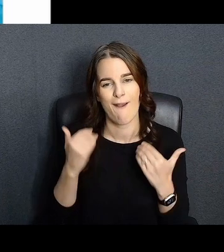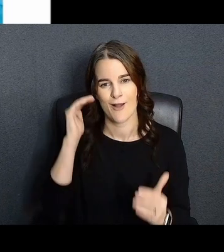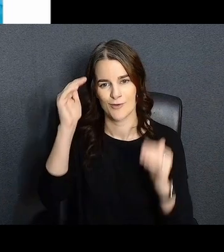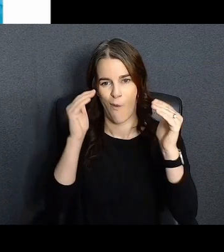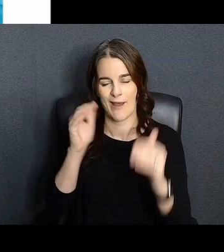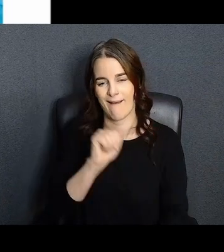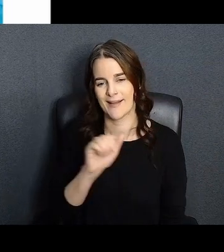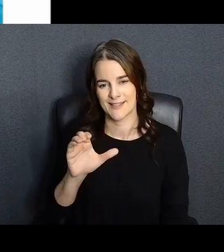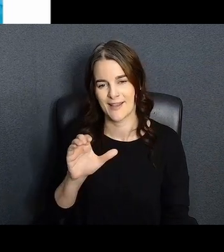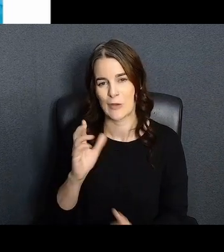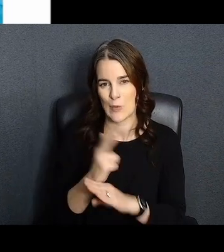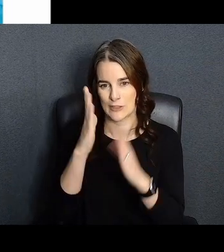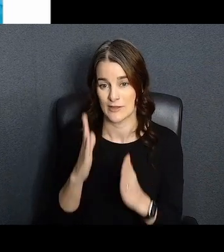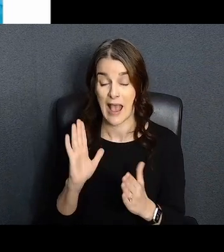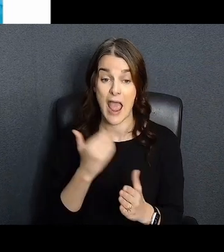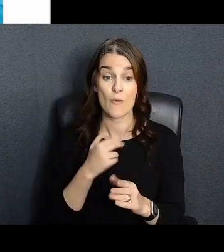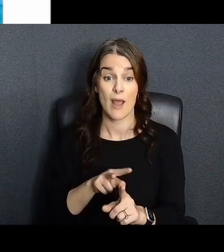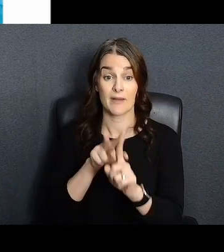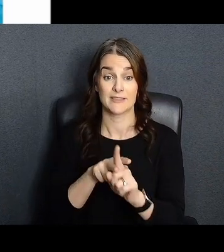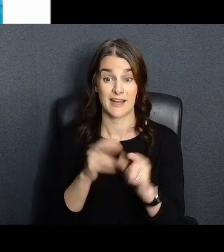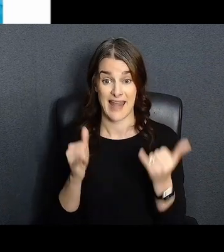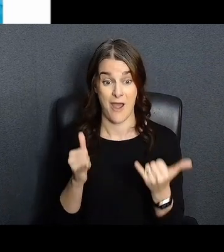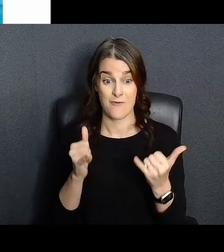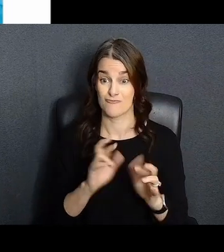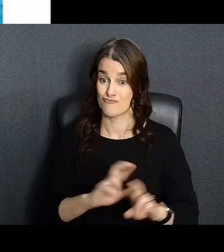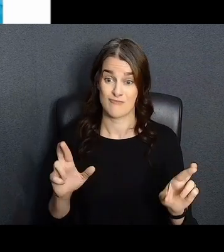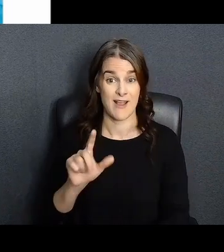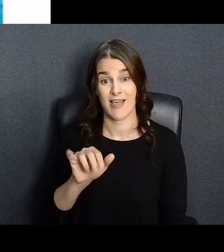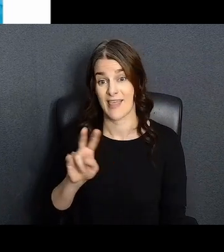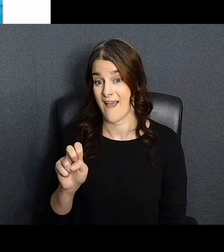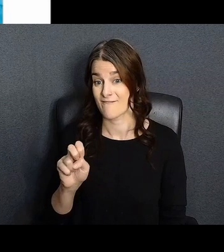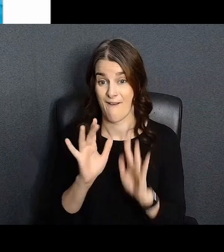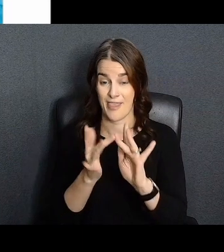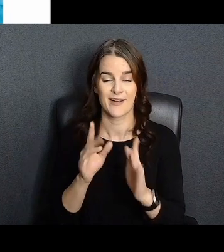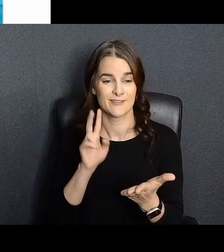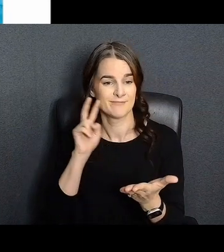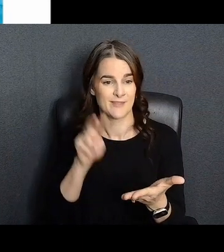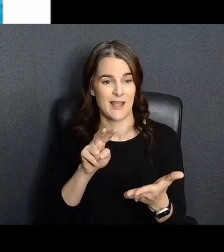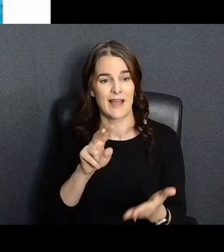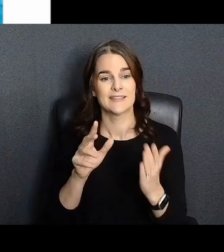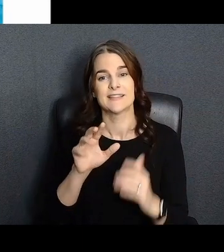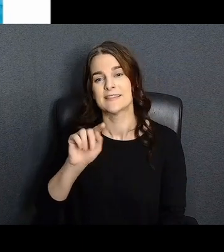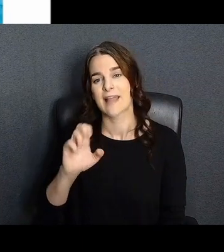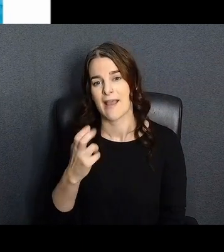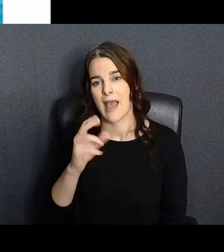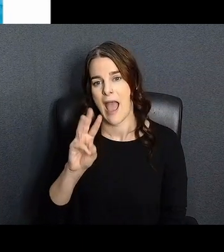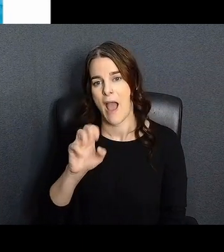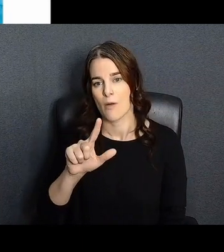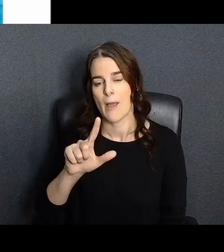And our application is live online, so check out the techowl.pa.org website for that.